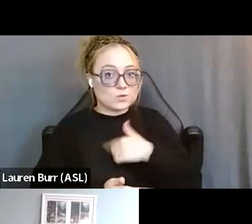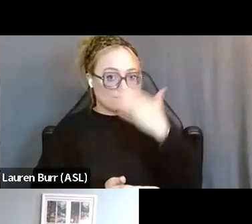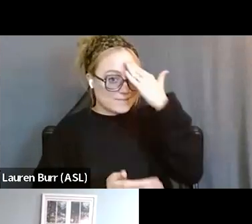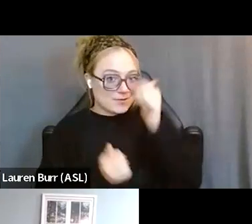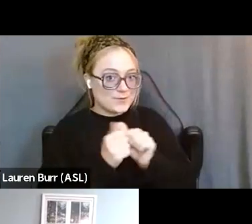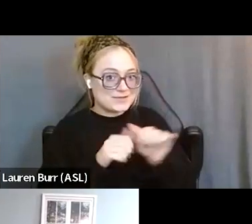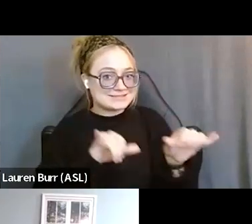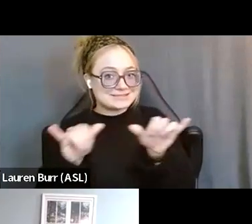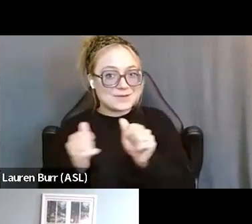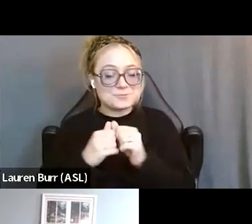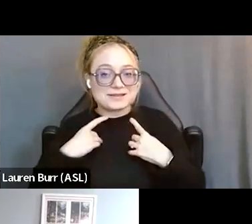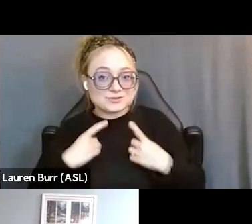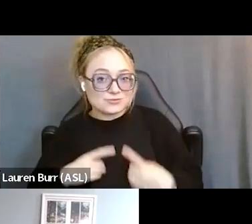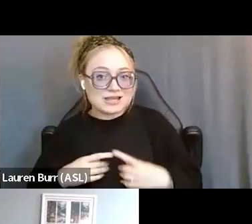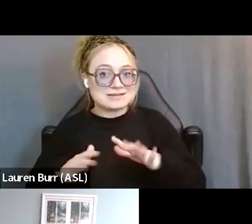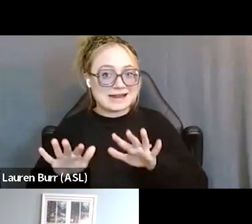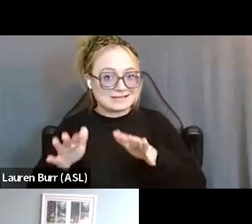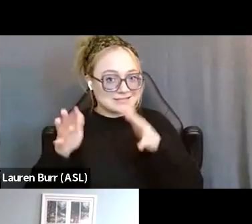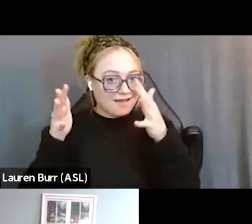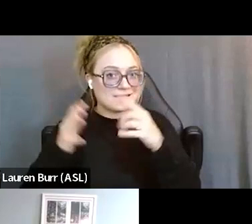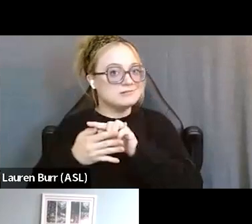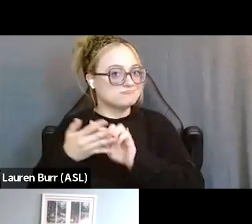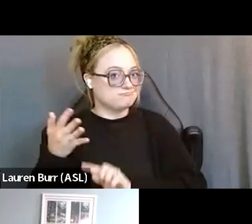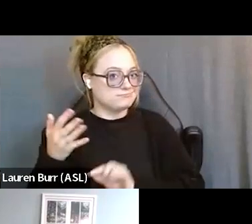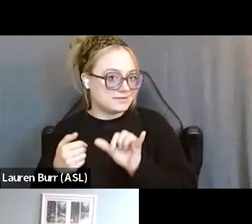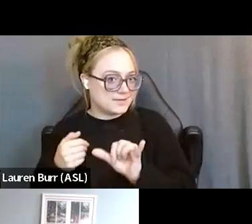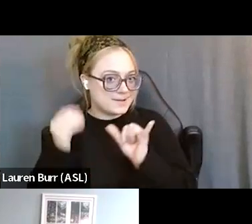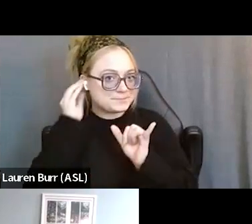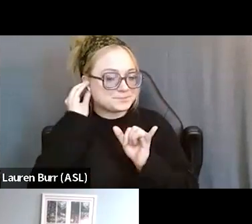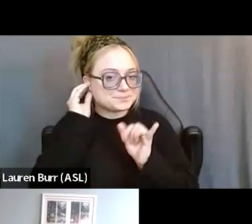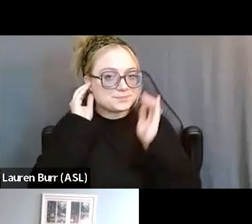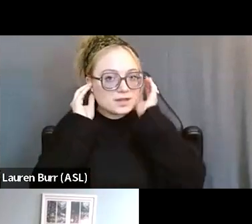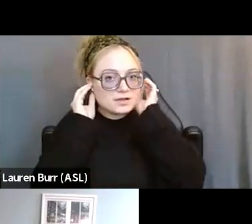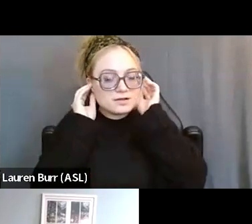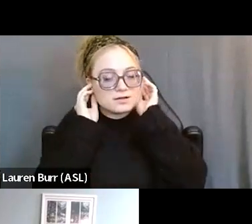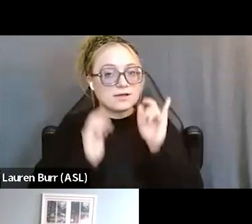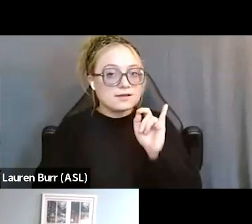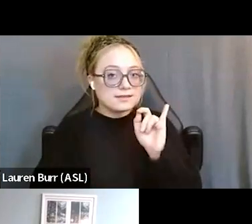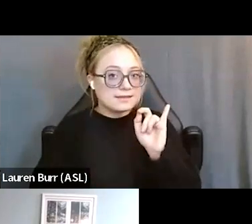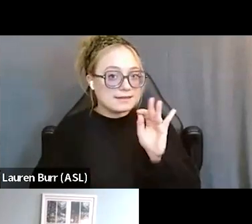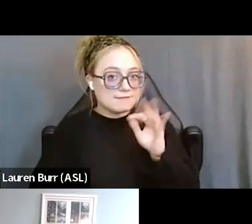those with anxiety, things like that, right? Like if we are experiencing ideas of persecution,